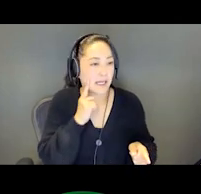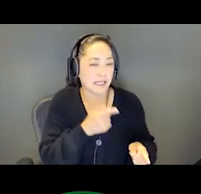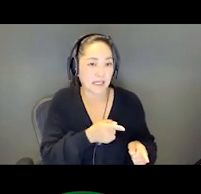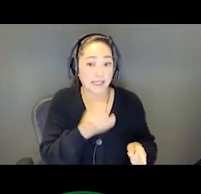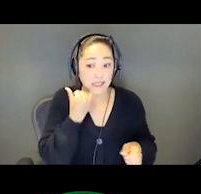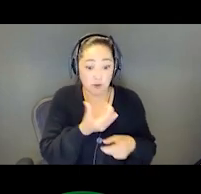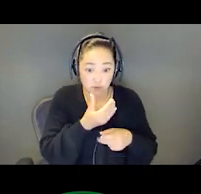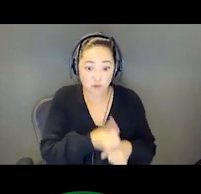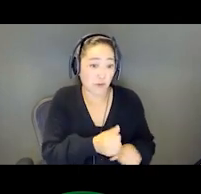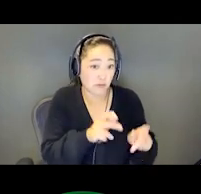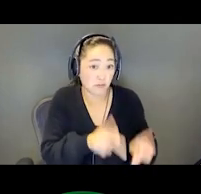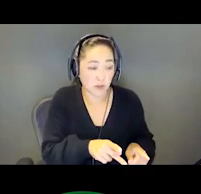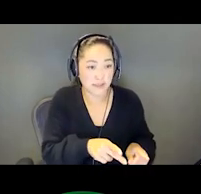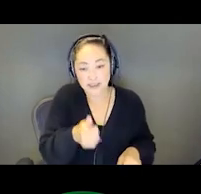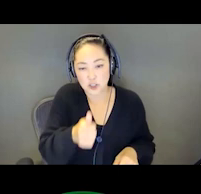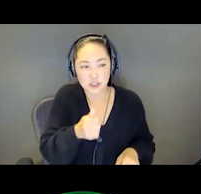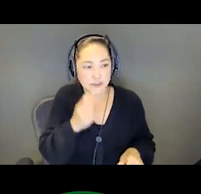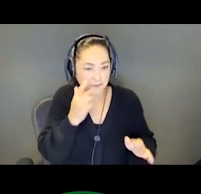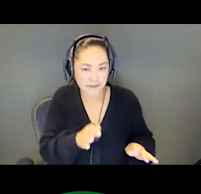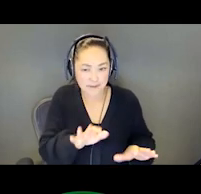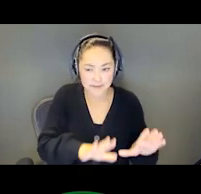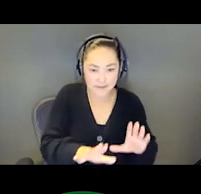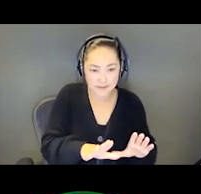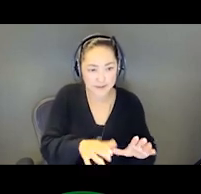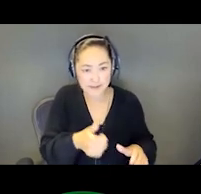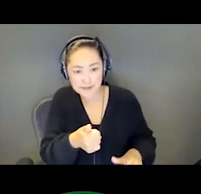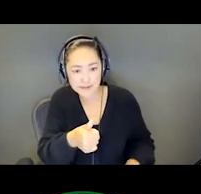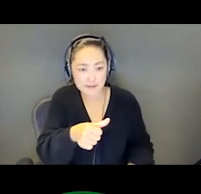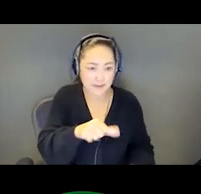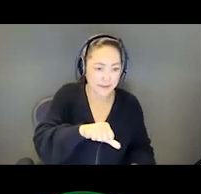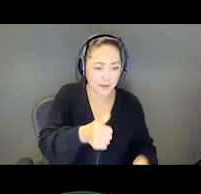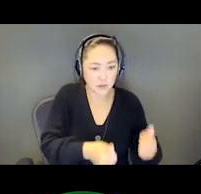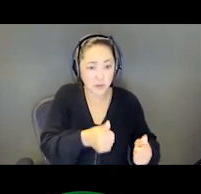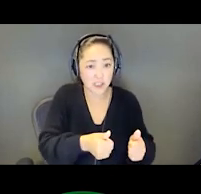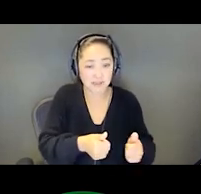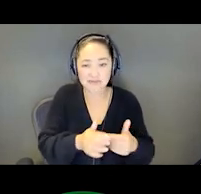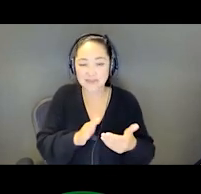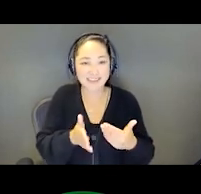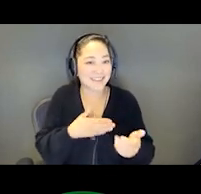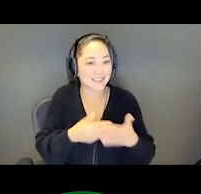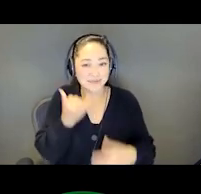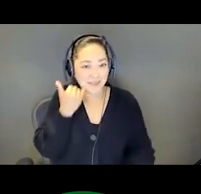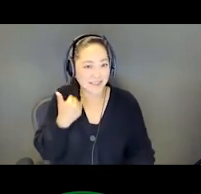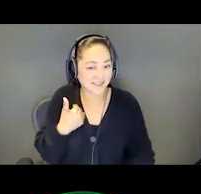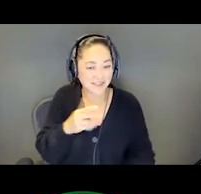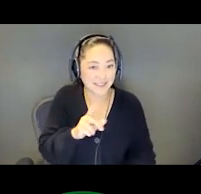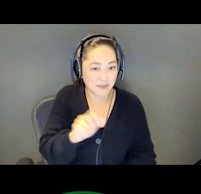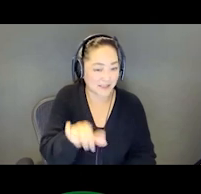some person and I think with disabilities or not even if I go climbing in the outdoors